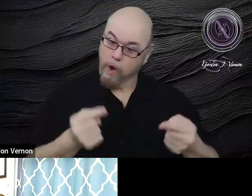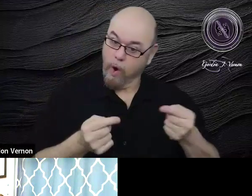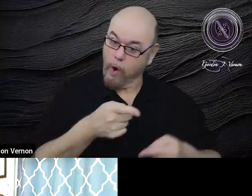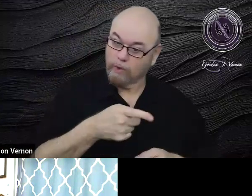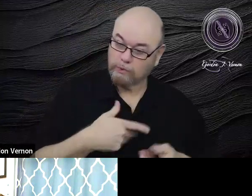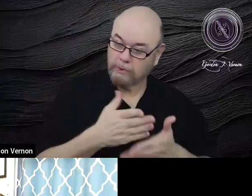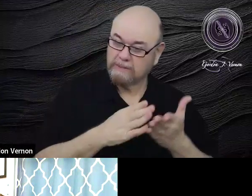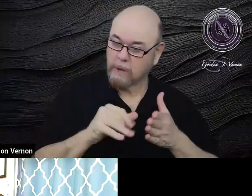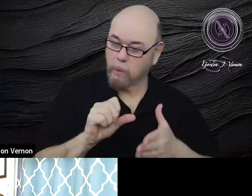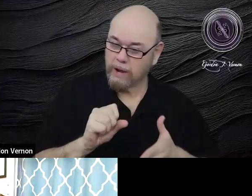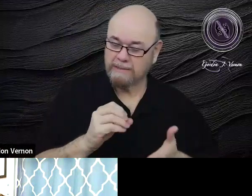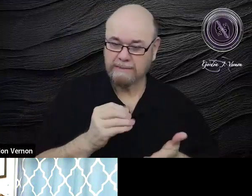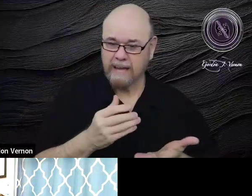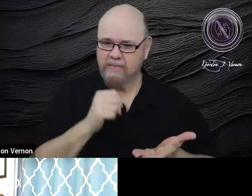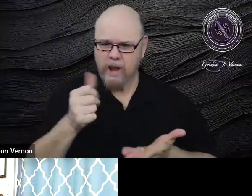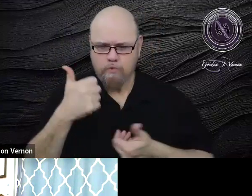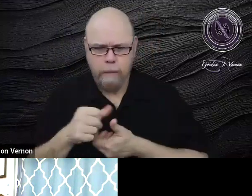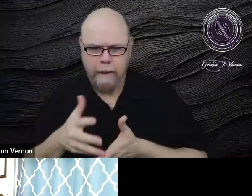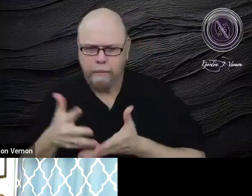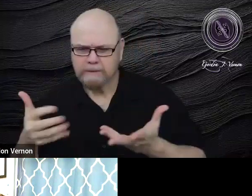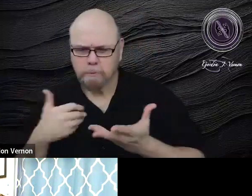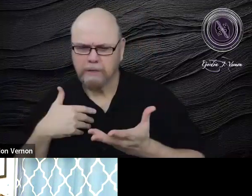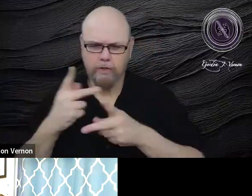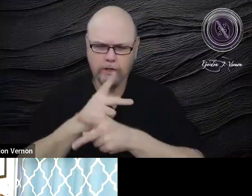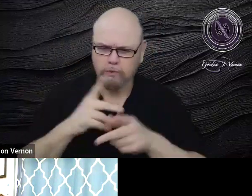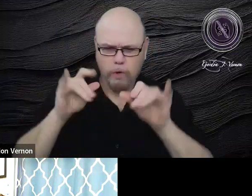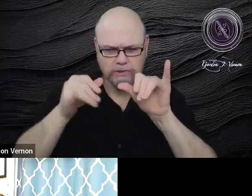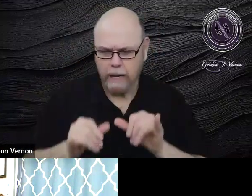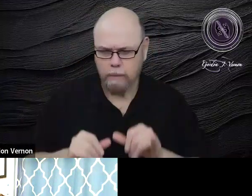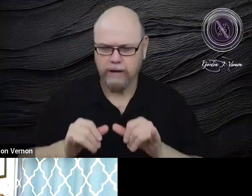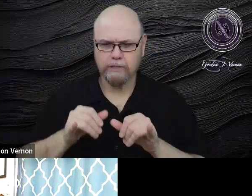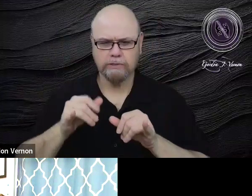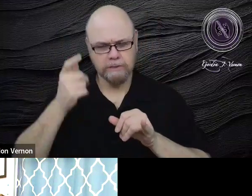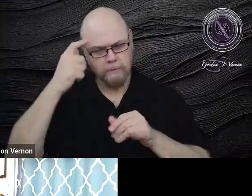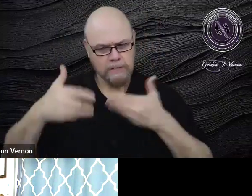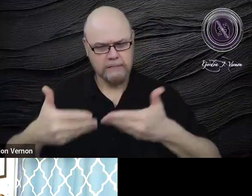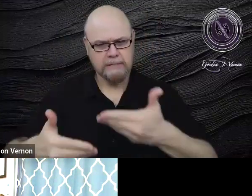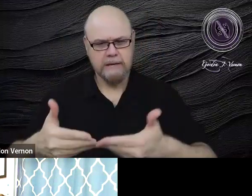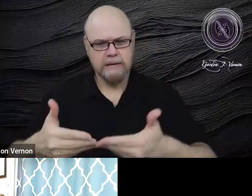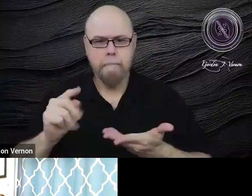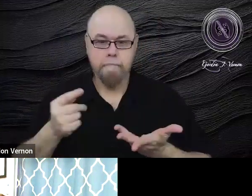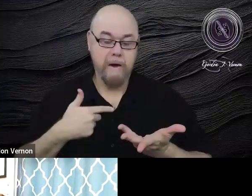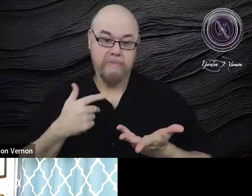So objective noise sensitivity increases or put differently